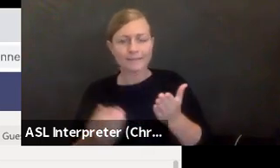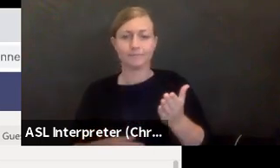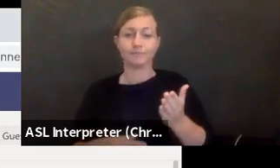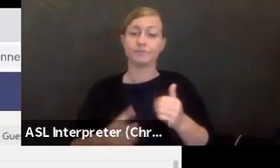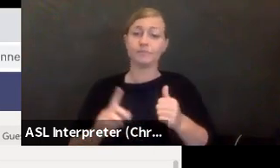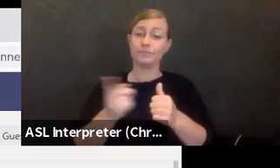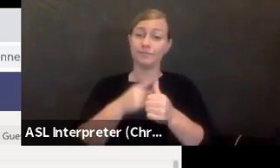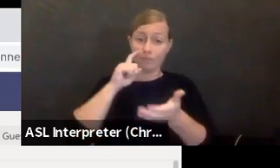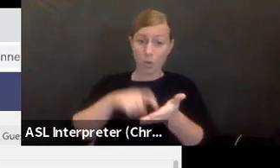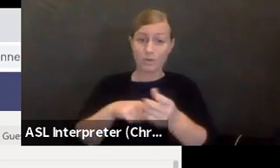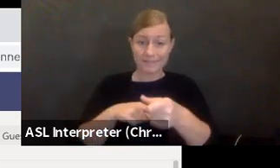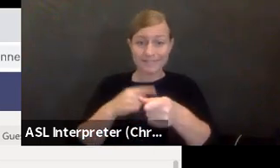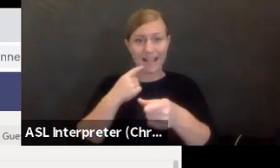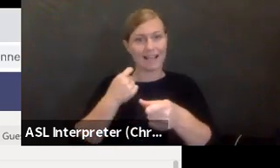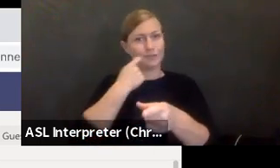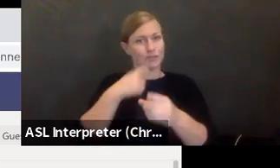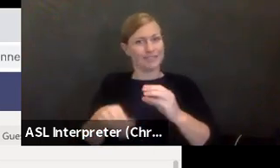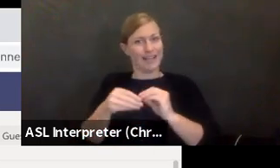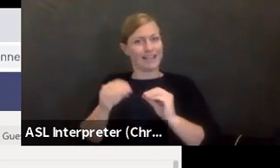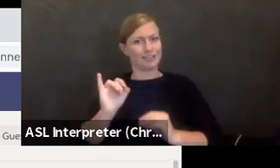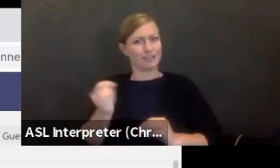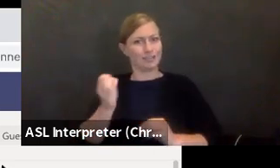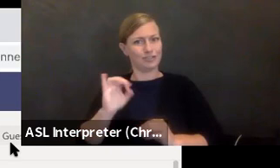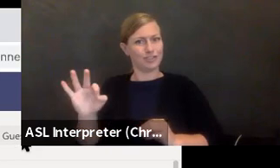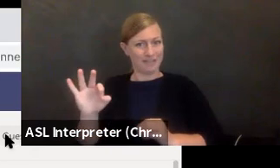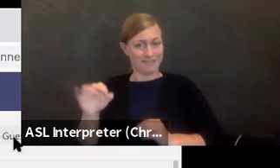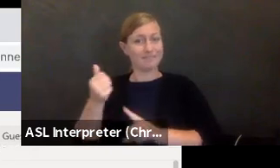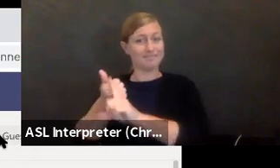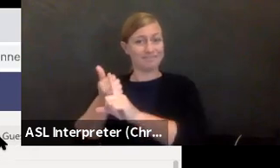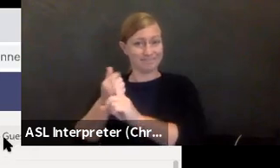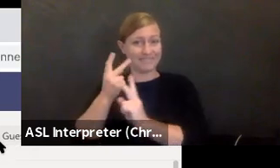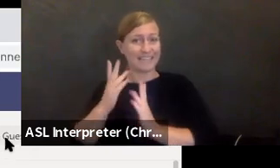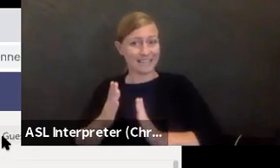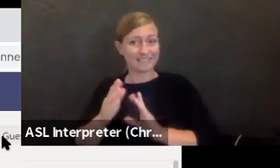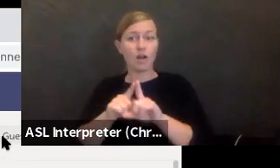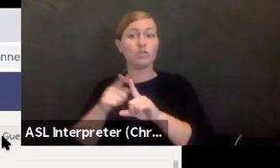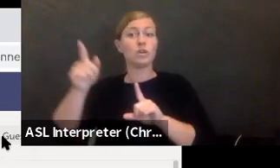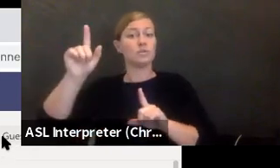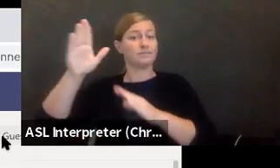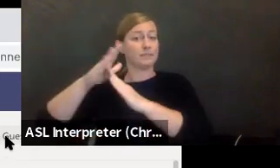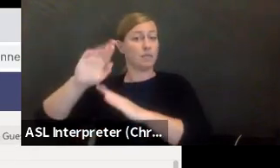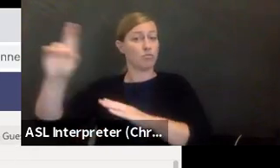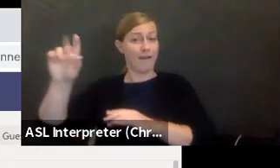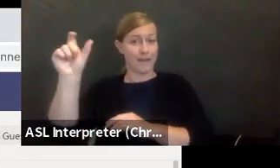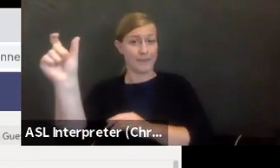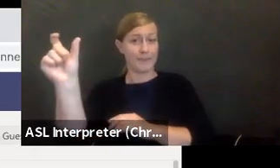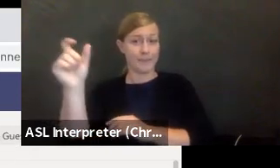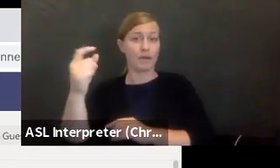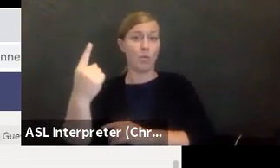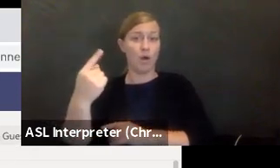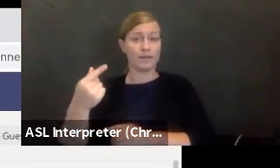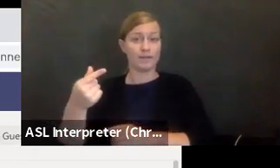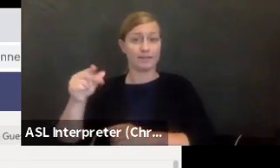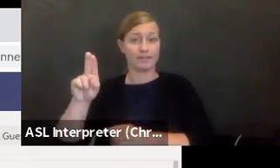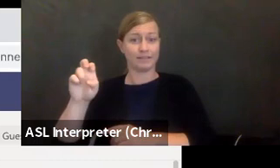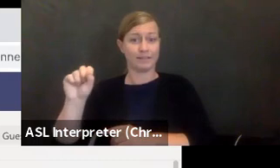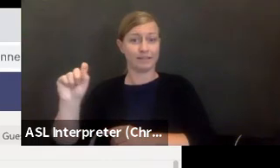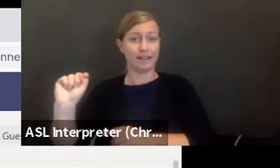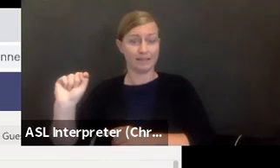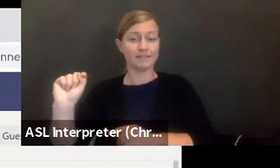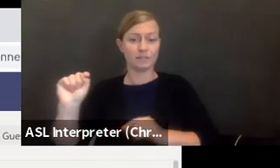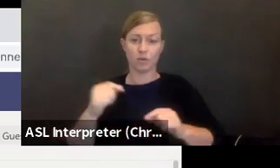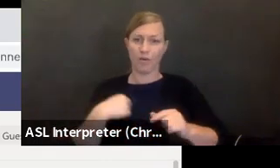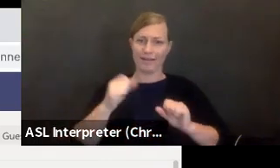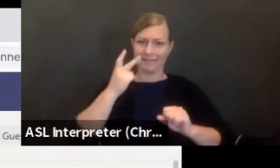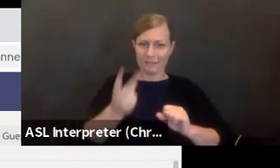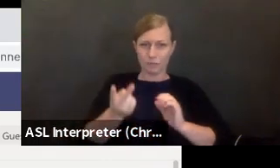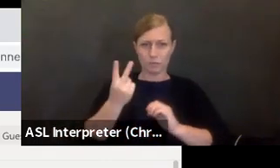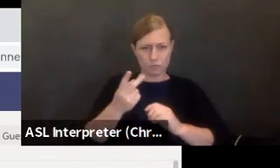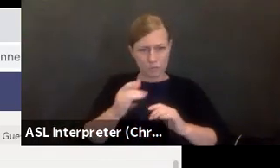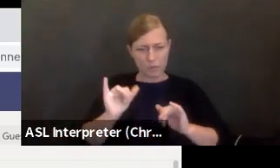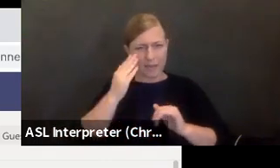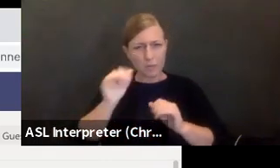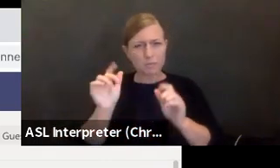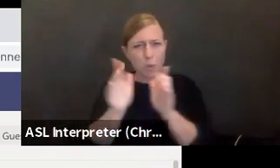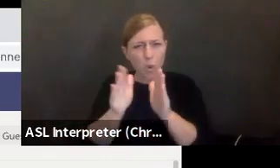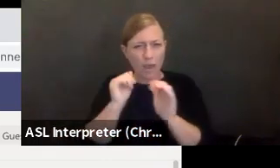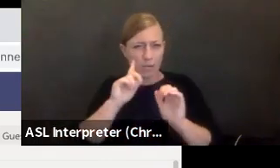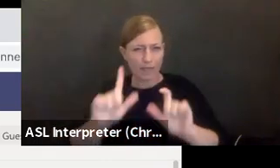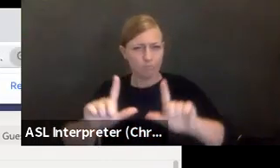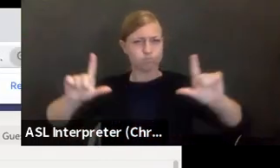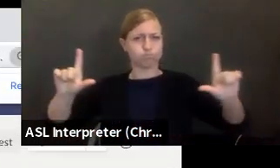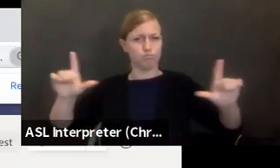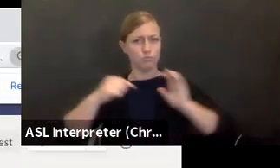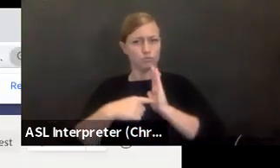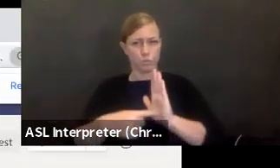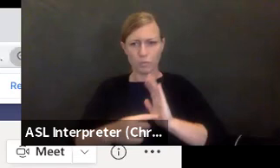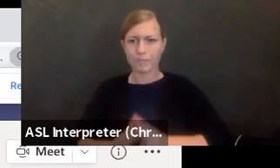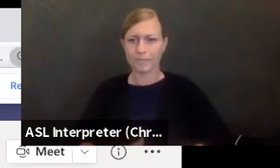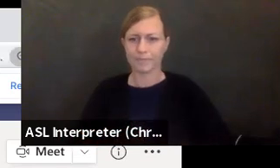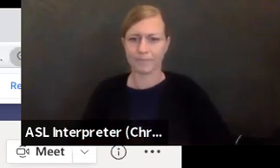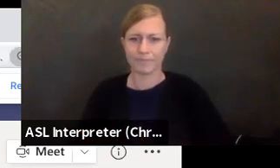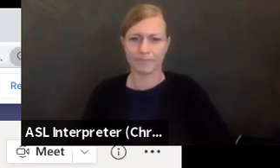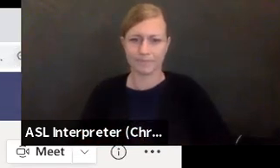and give resources out. This is a feed, where notifications go and this is my main area